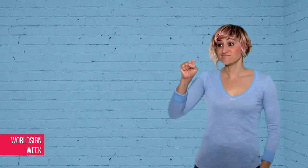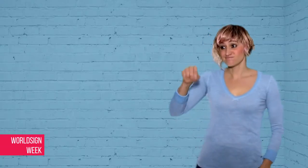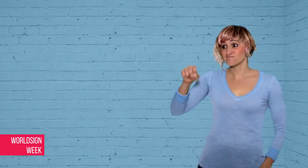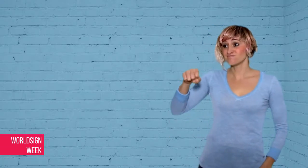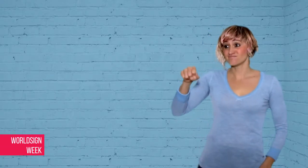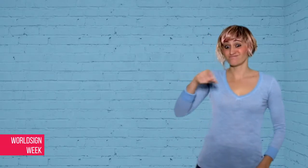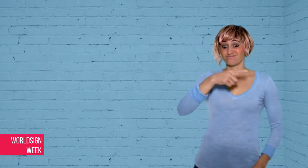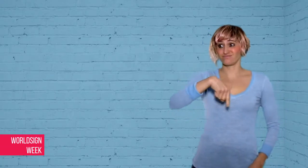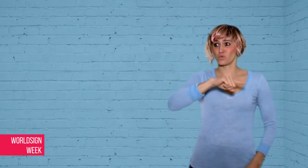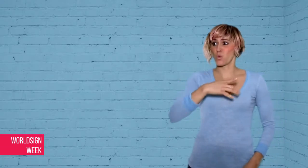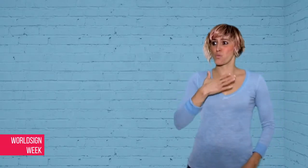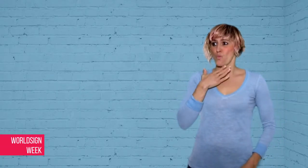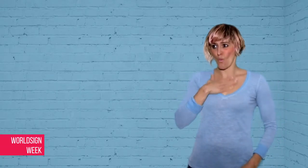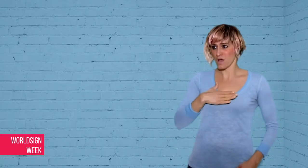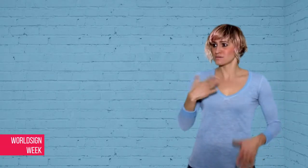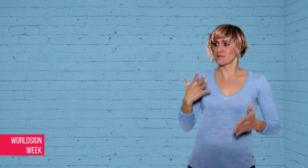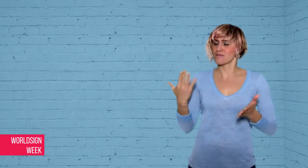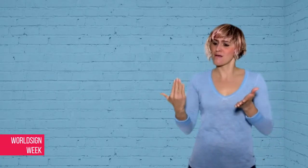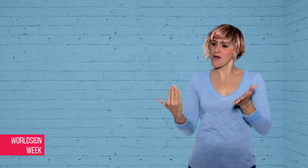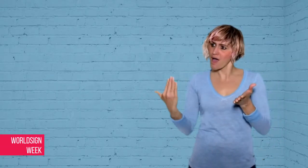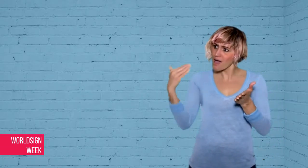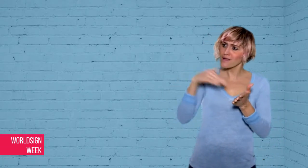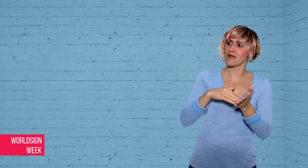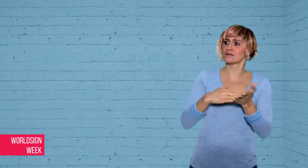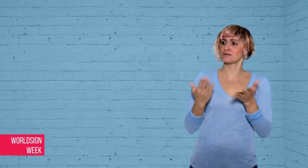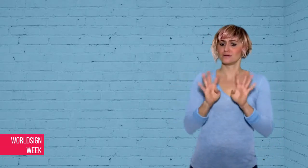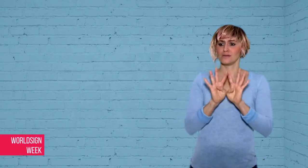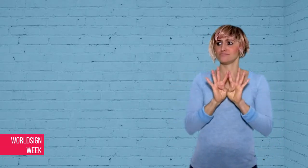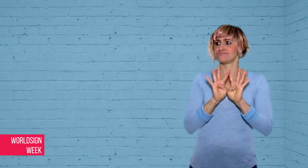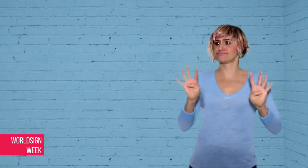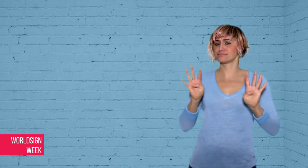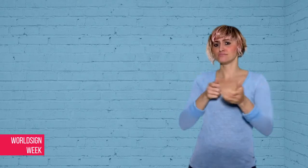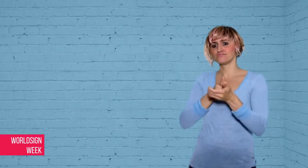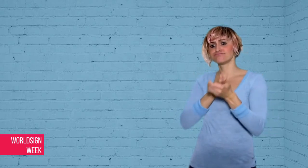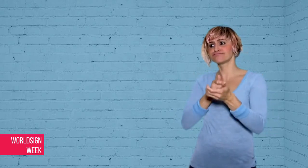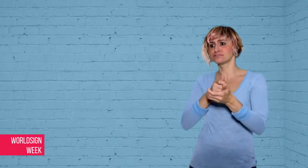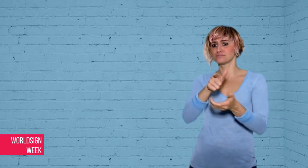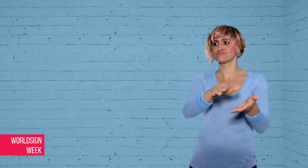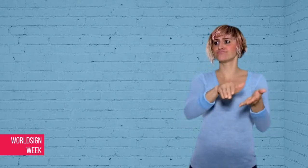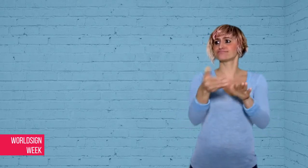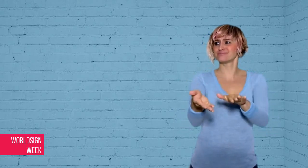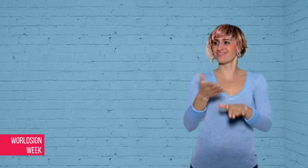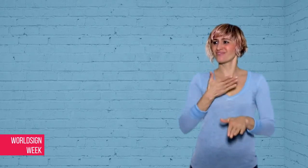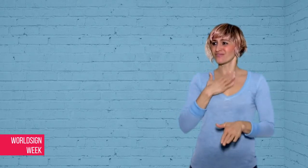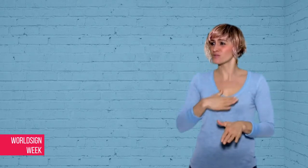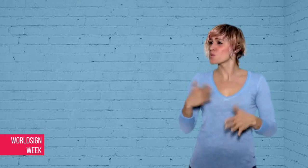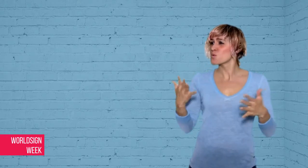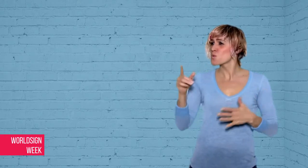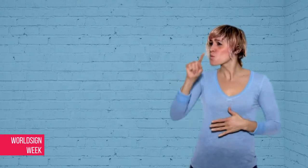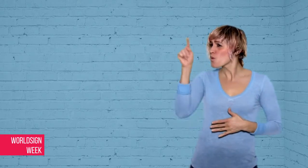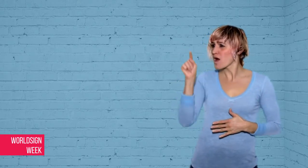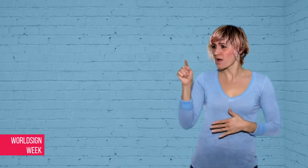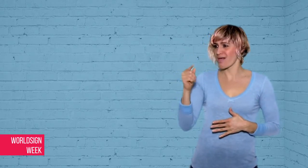Yes, they might bring them back so they